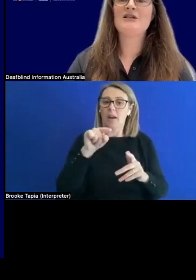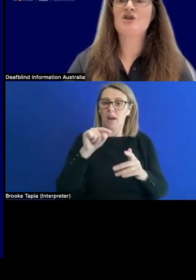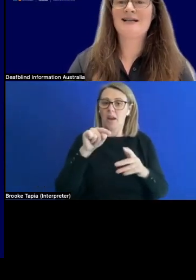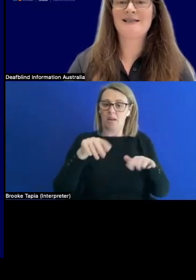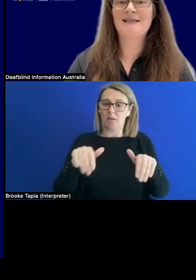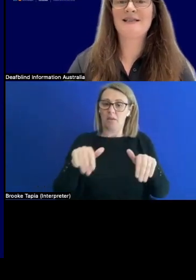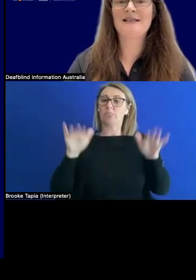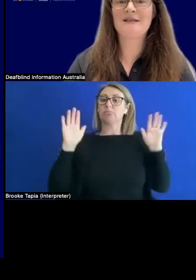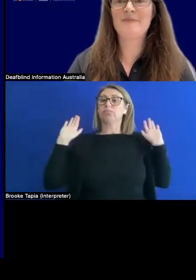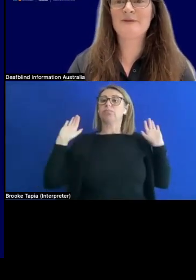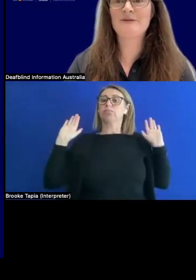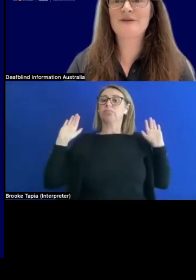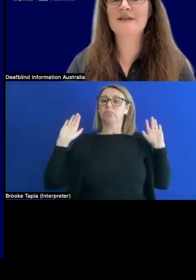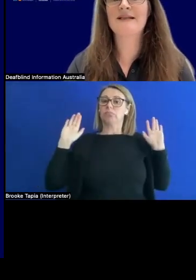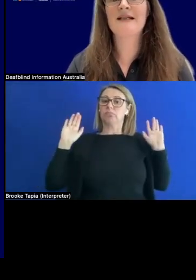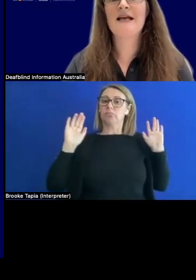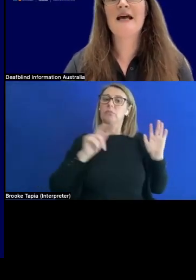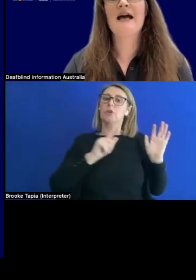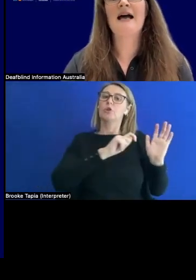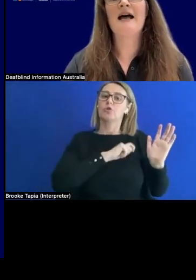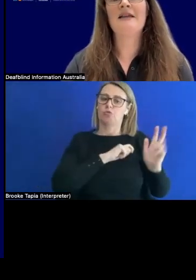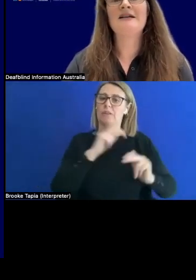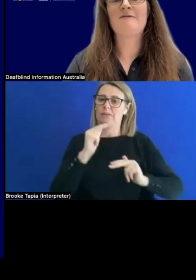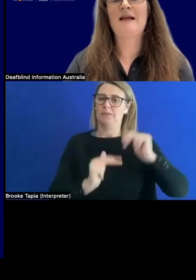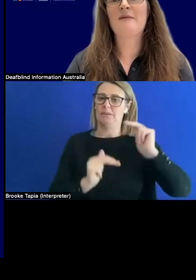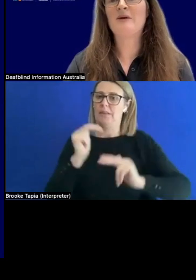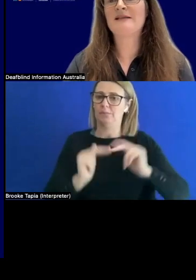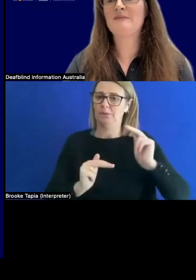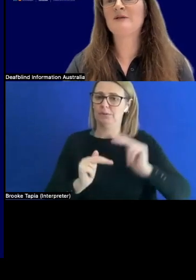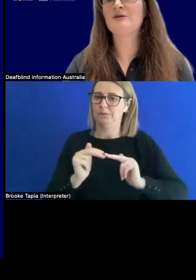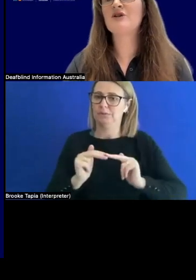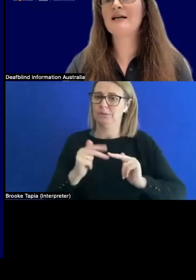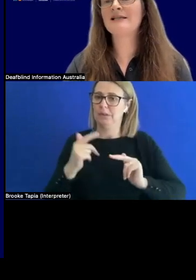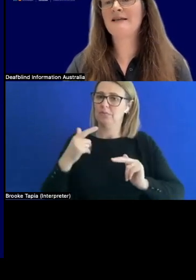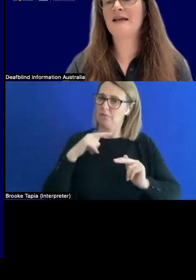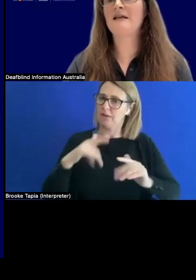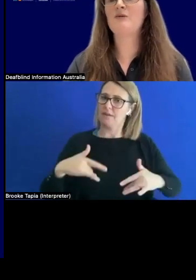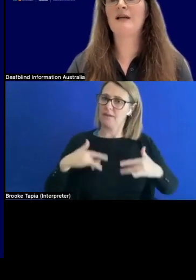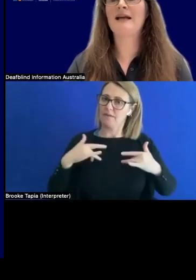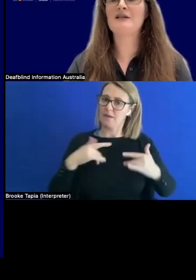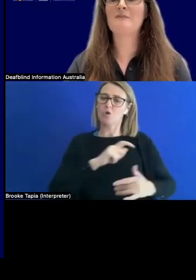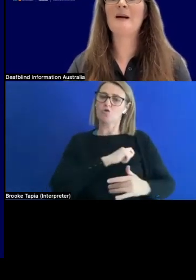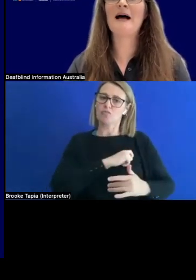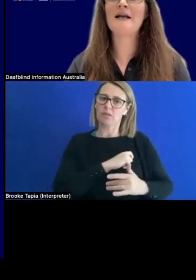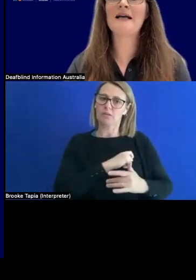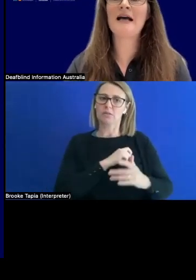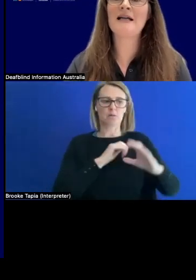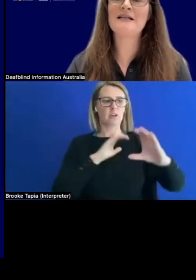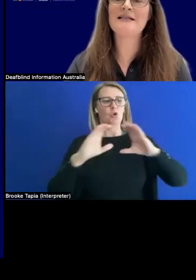then trust is built and the deafblind person builds trust in their communication partner,